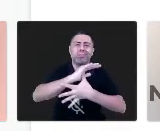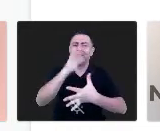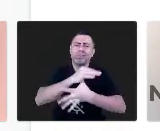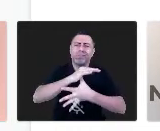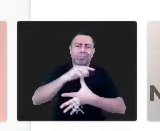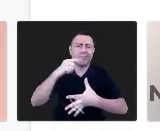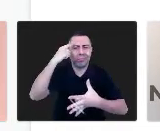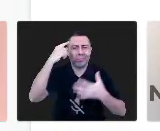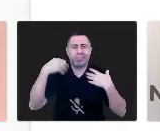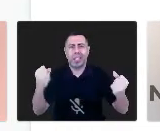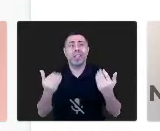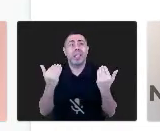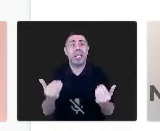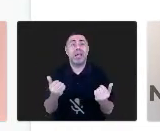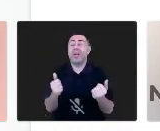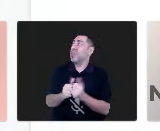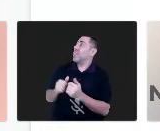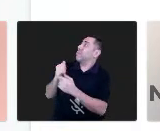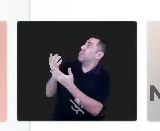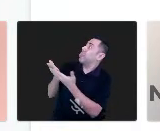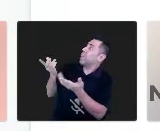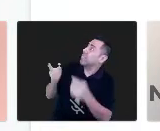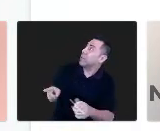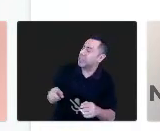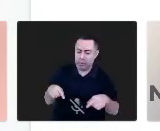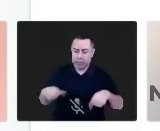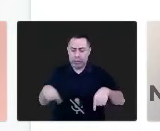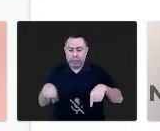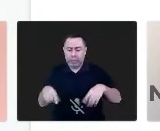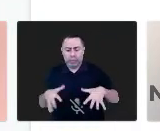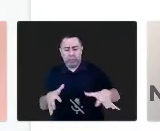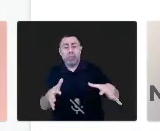job search is likely to be longer right now than it typically would be so you know exercise you